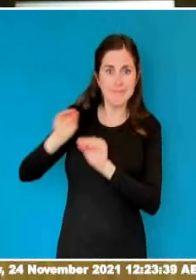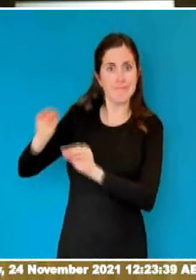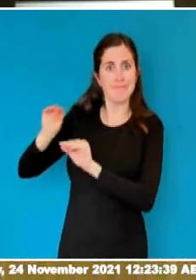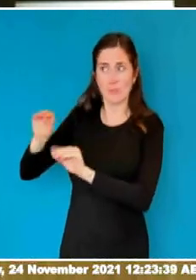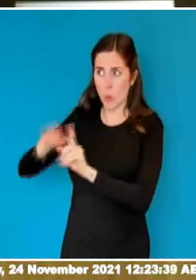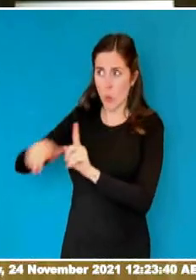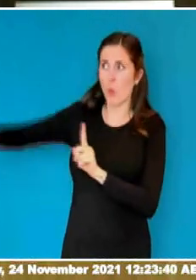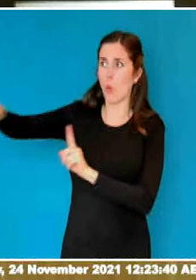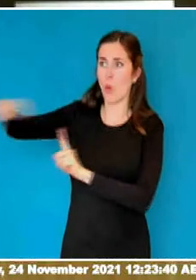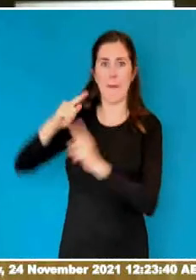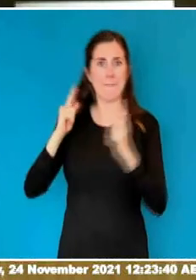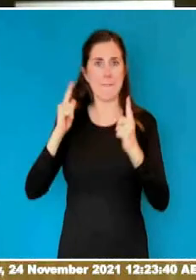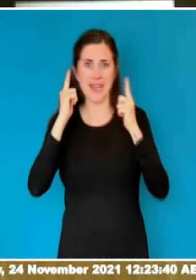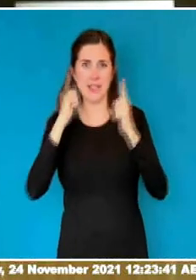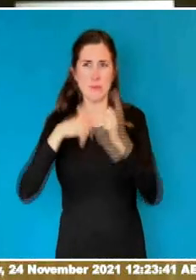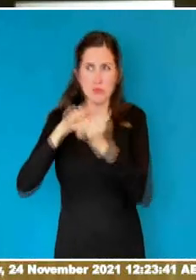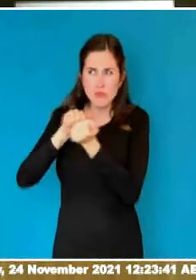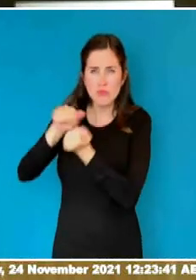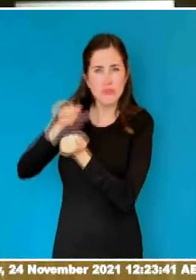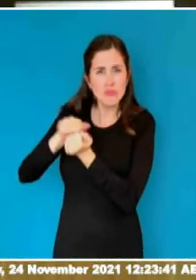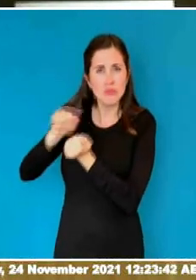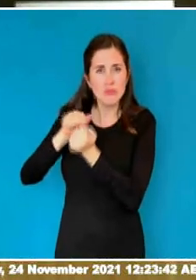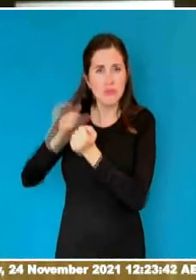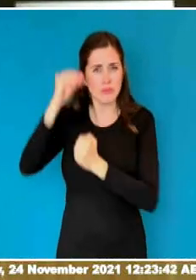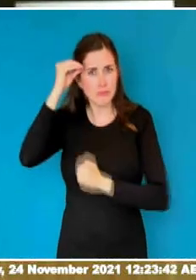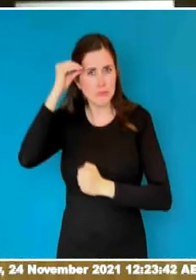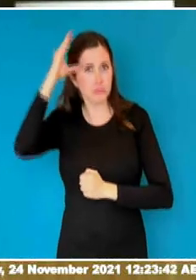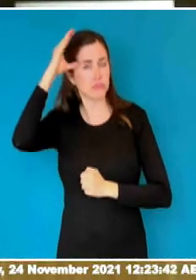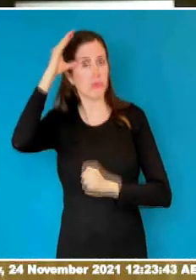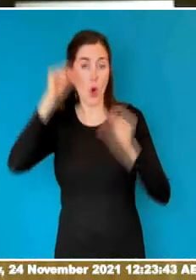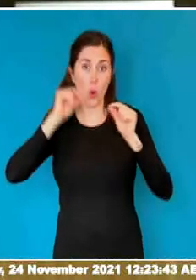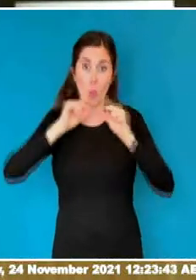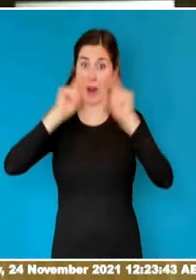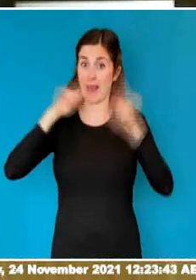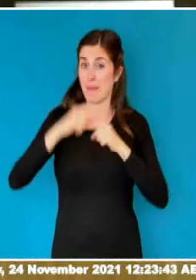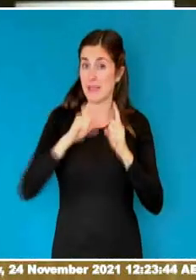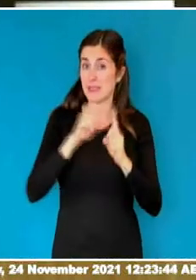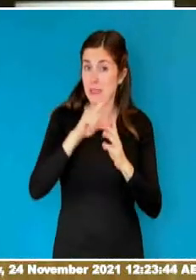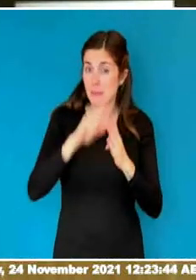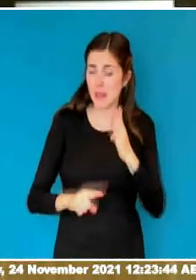managers, but we also have a range of mechanisms available for any staff to raise